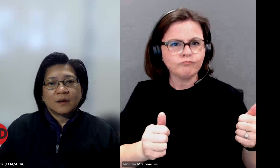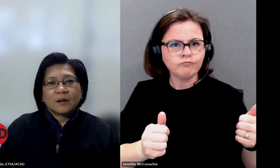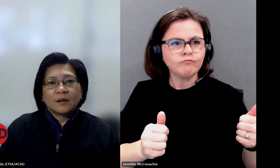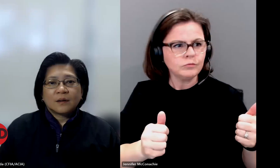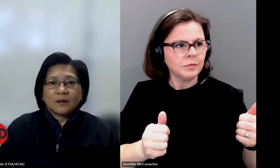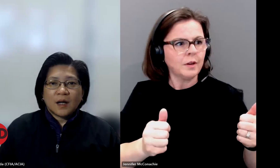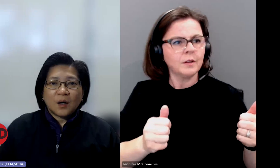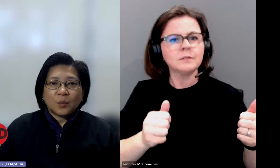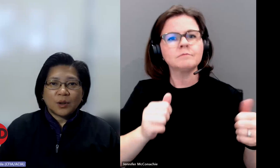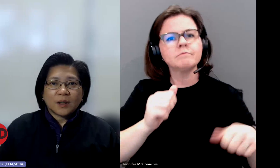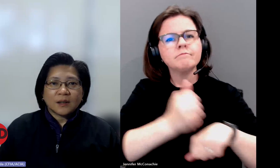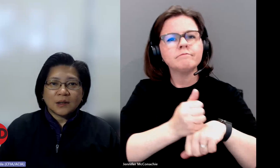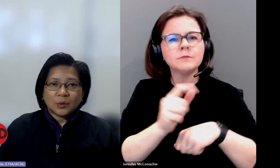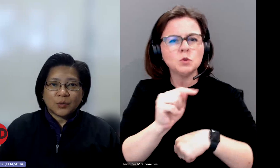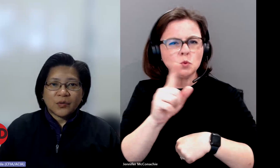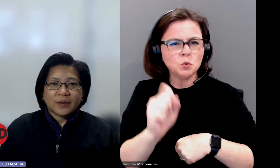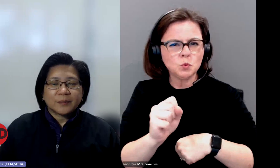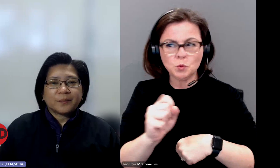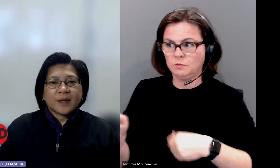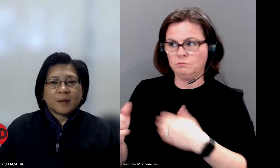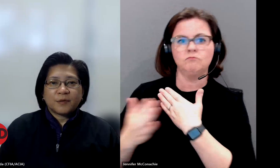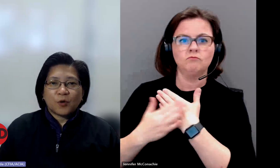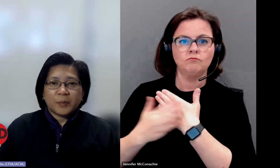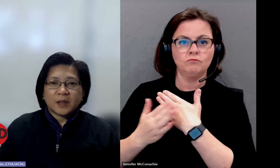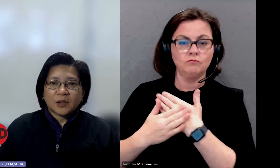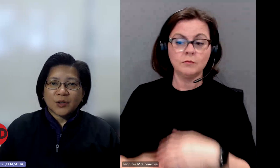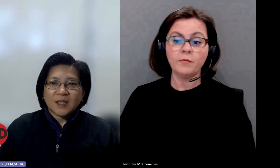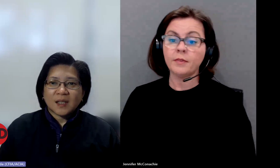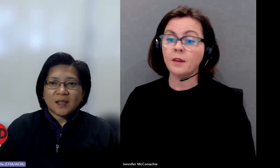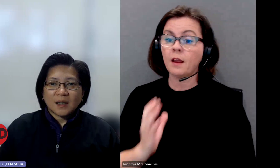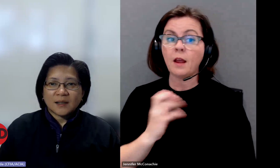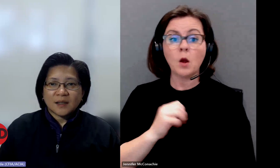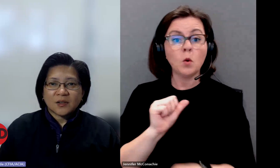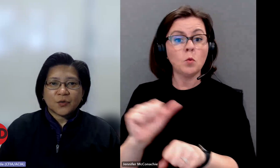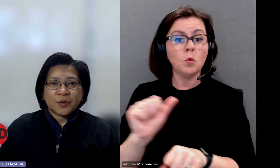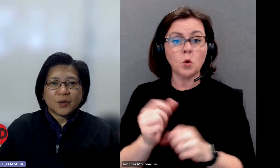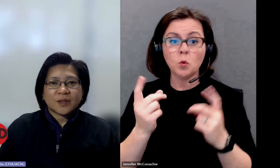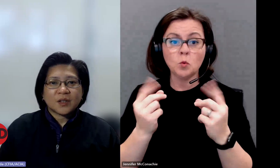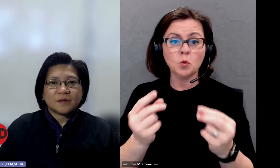Our work includes: performing acoustic analysis to reduce interference